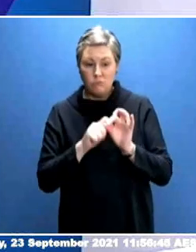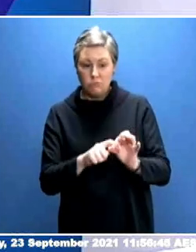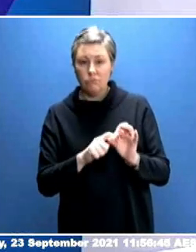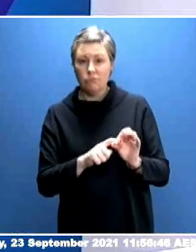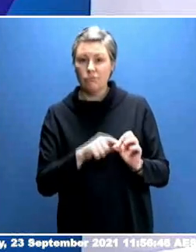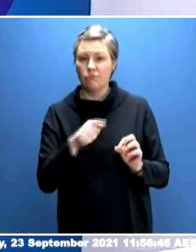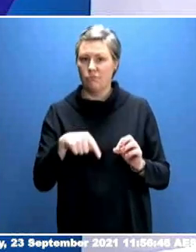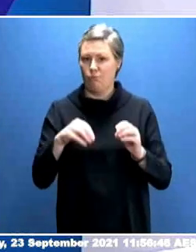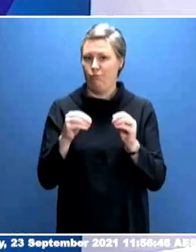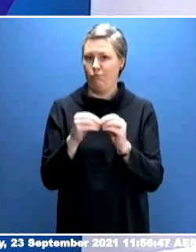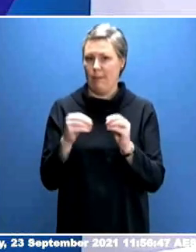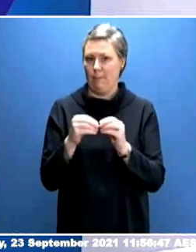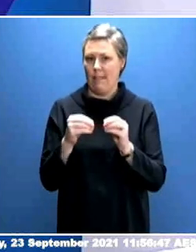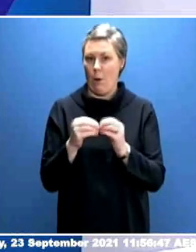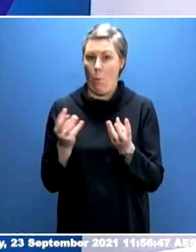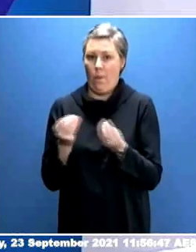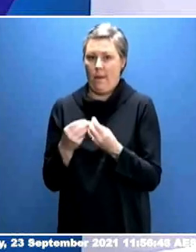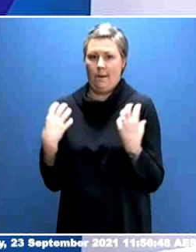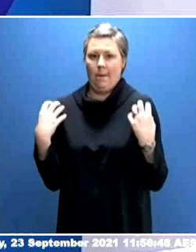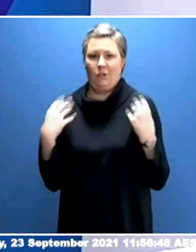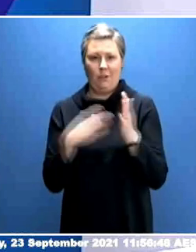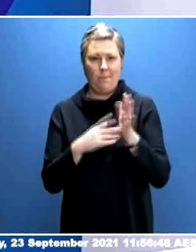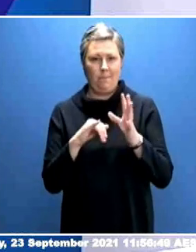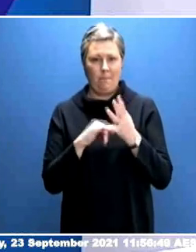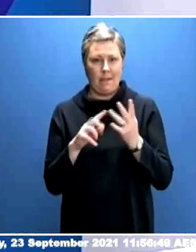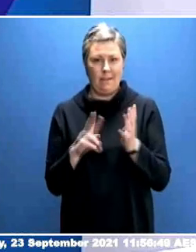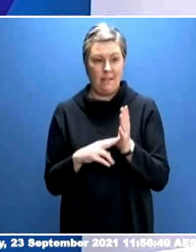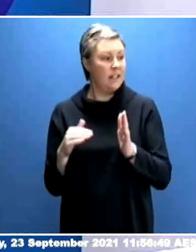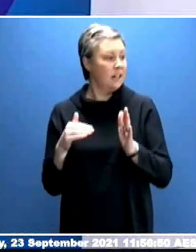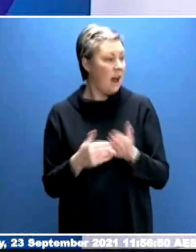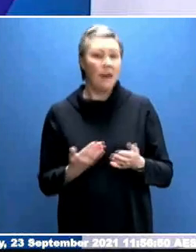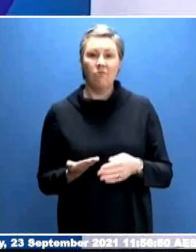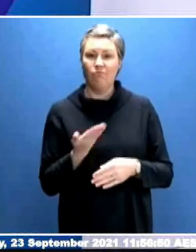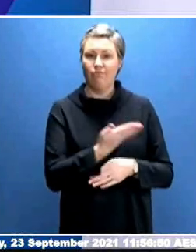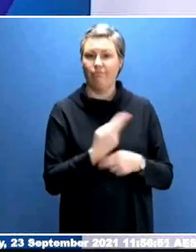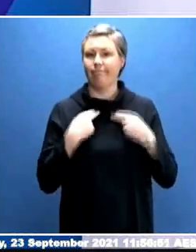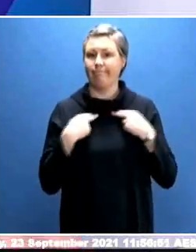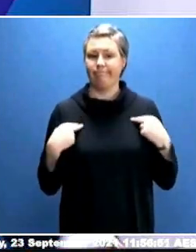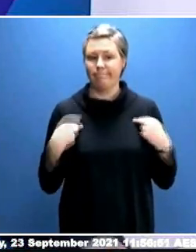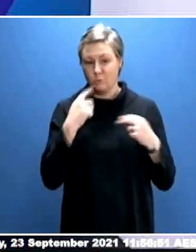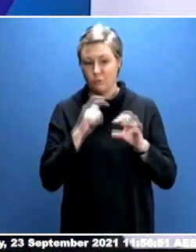Brisbane hearing room as Commissioner Mason. I will now ask Mr Crowley to ask you some questions.